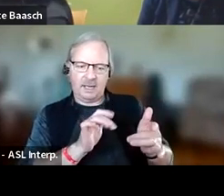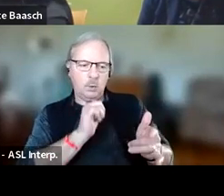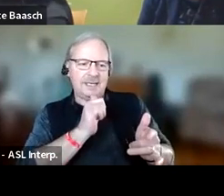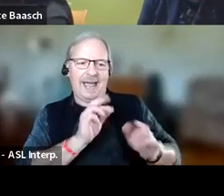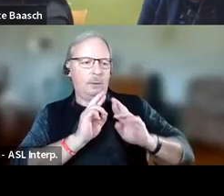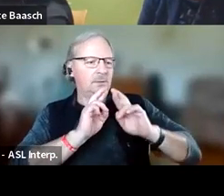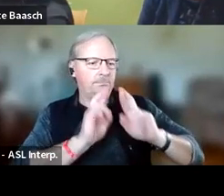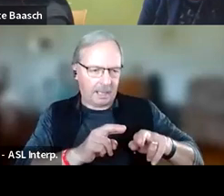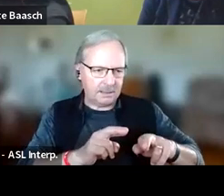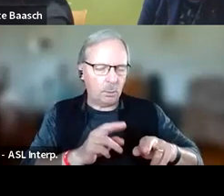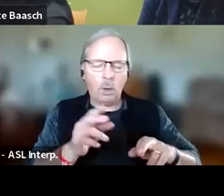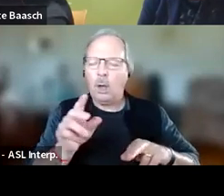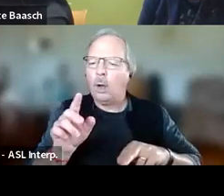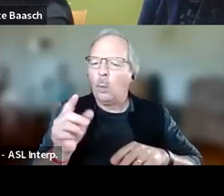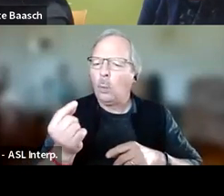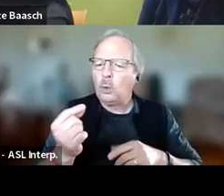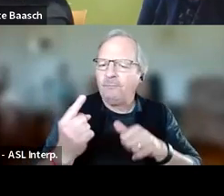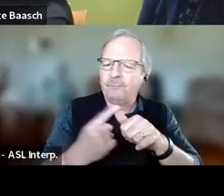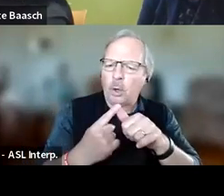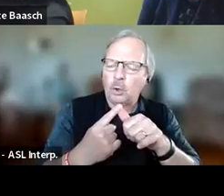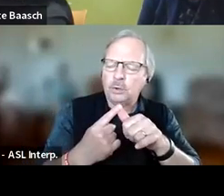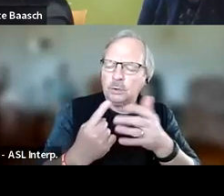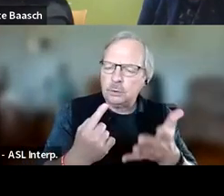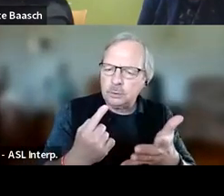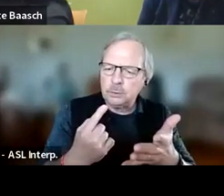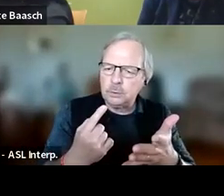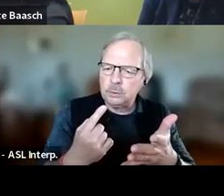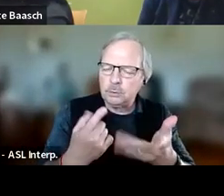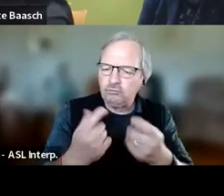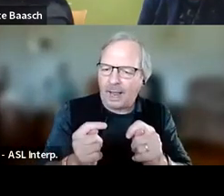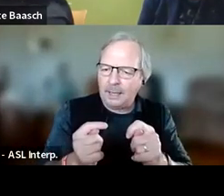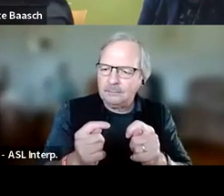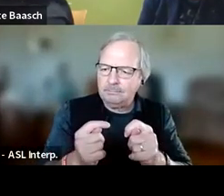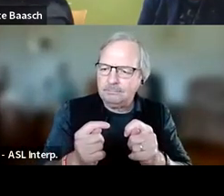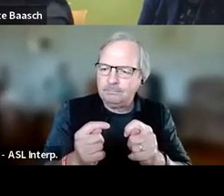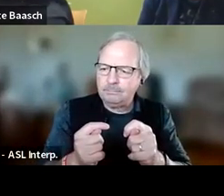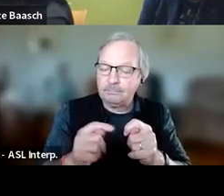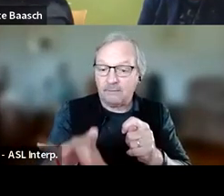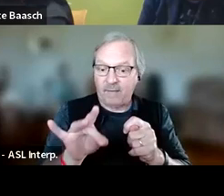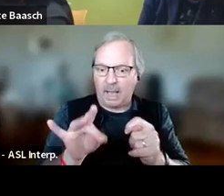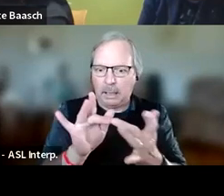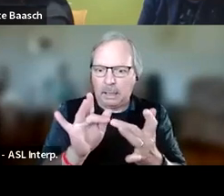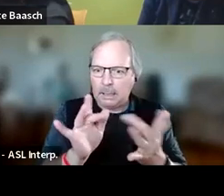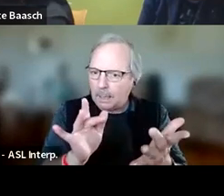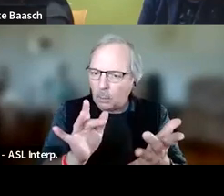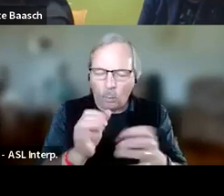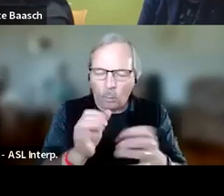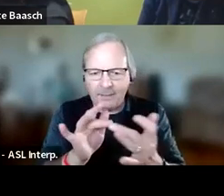What would be your first steps in trying to, you know, find a contact or make that contact more responsive.